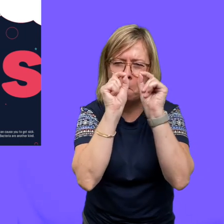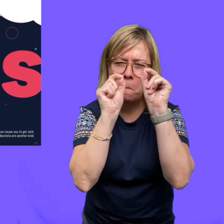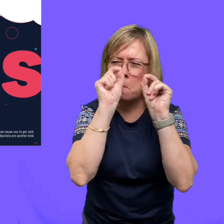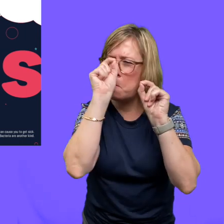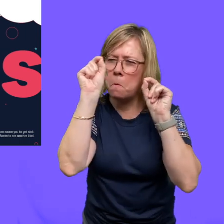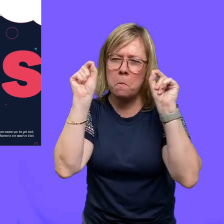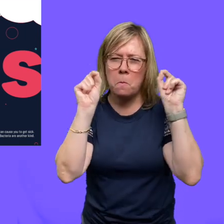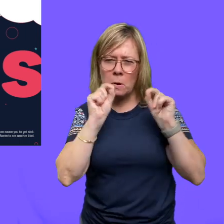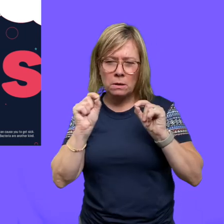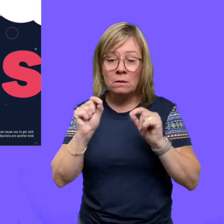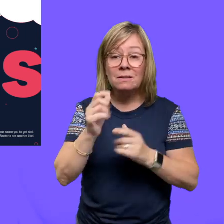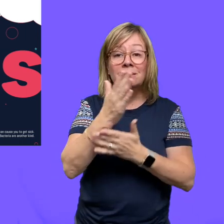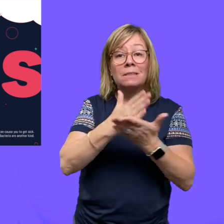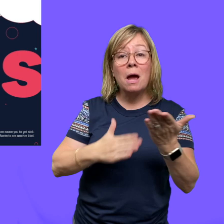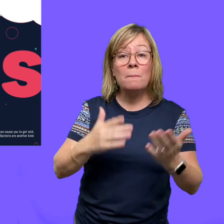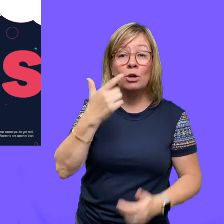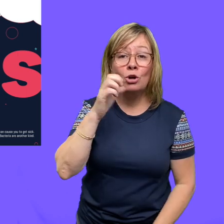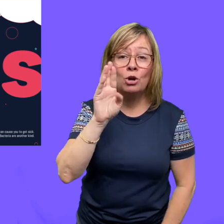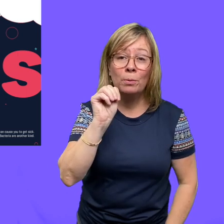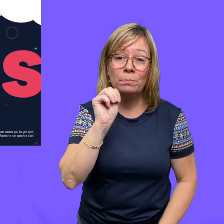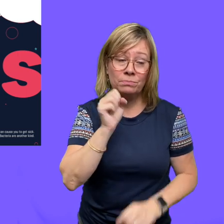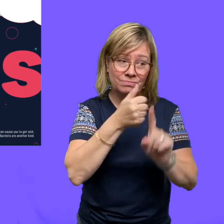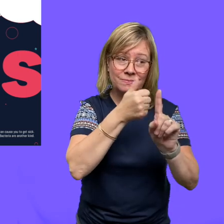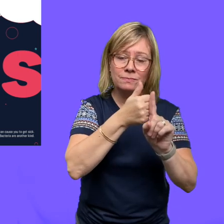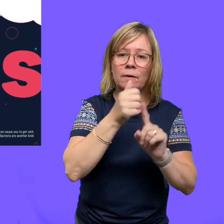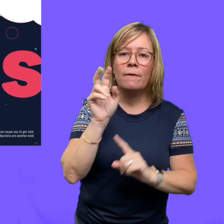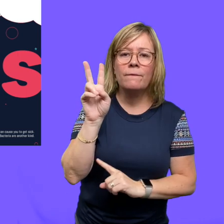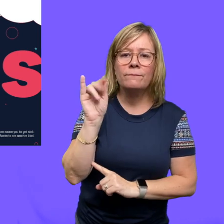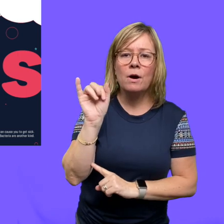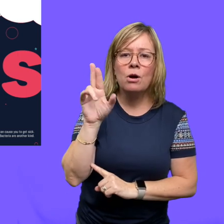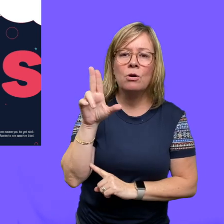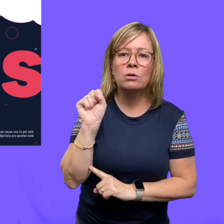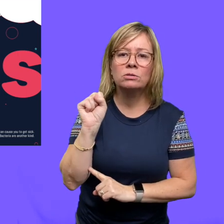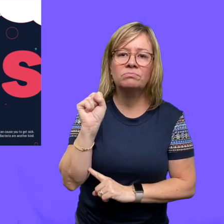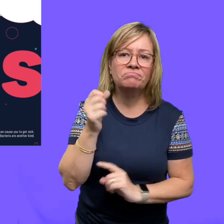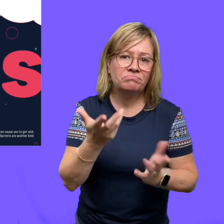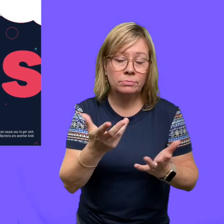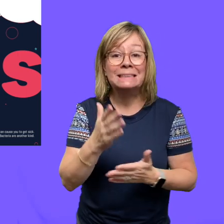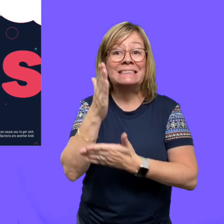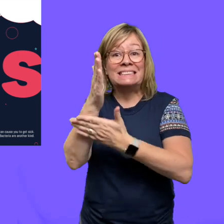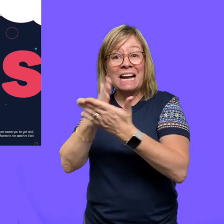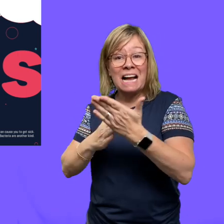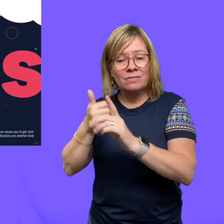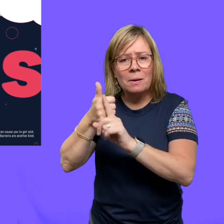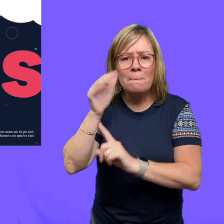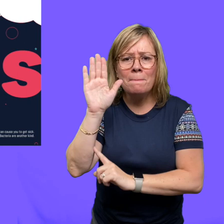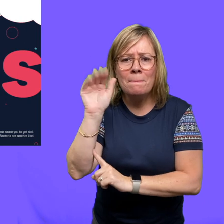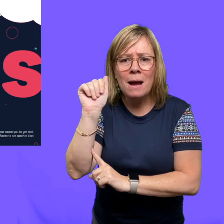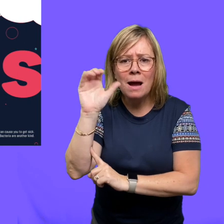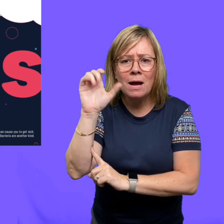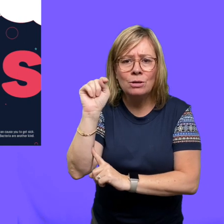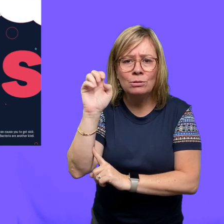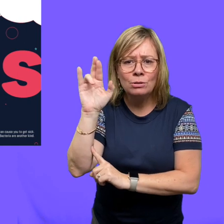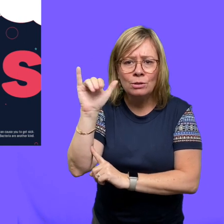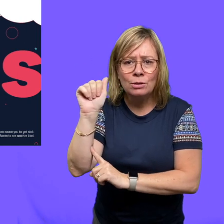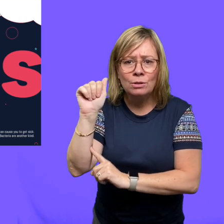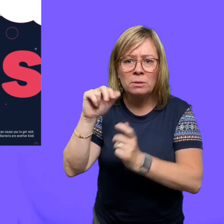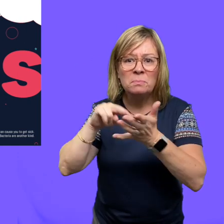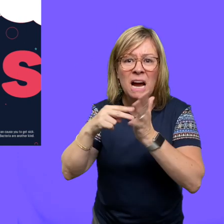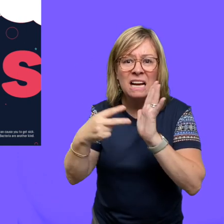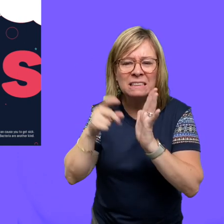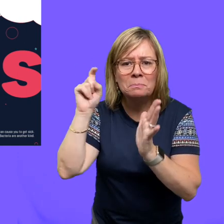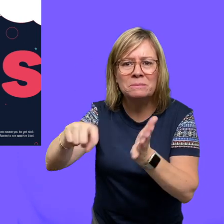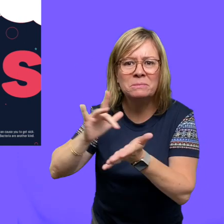Some germs are viruses. Others are bacteria, which means you need medication